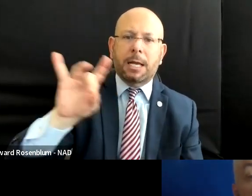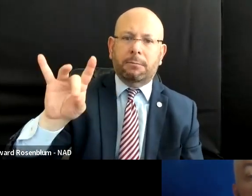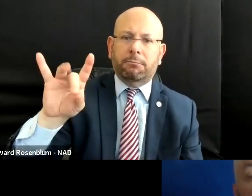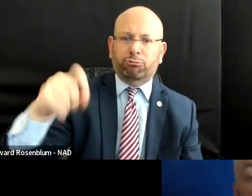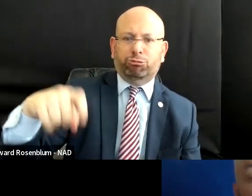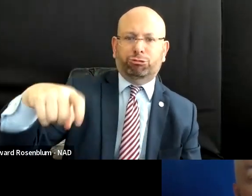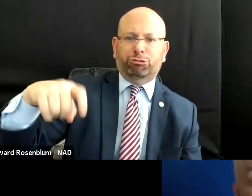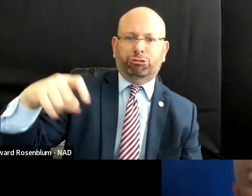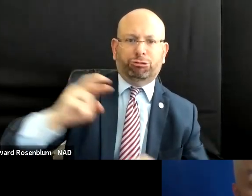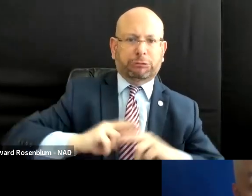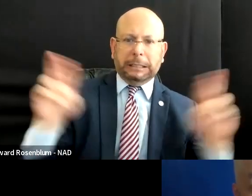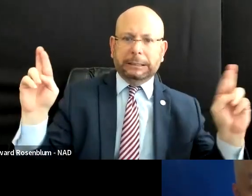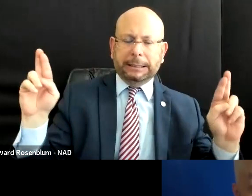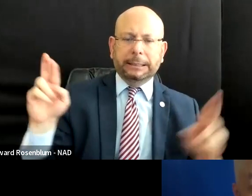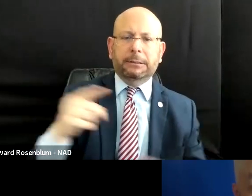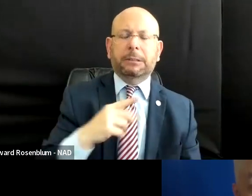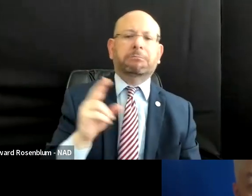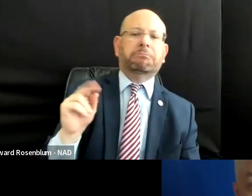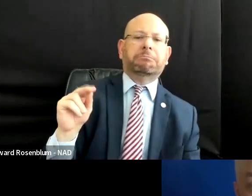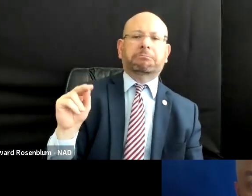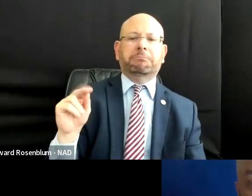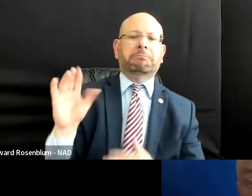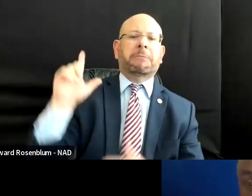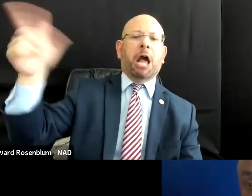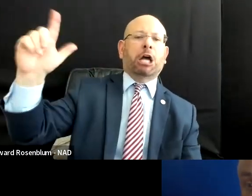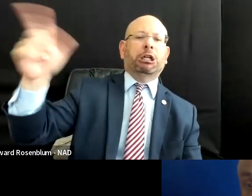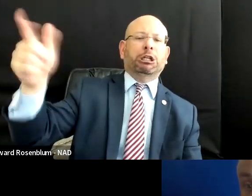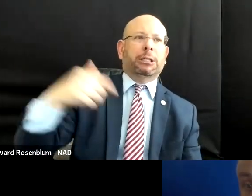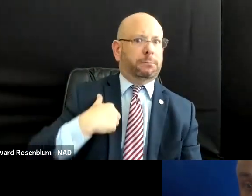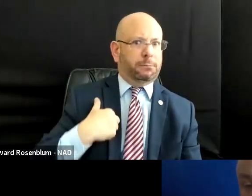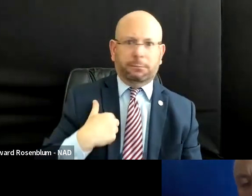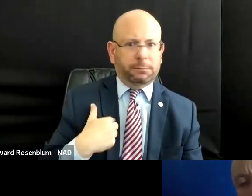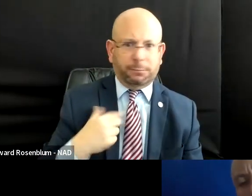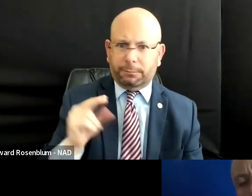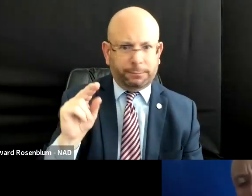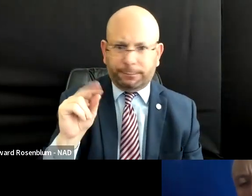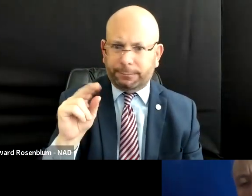are already in some sort of emergency emotional state so the FCC made it 988 to make it more efficient and